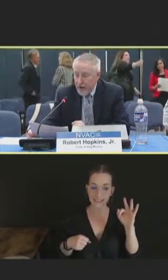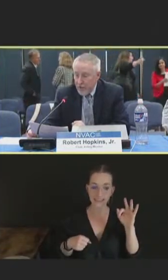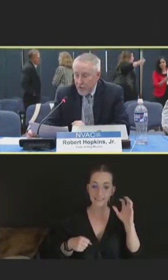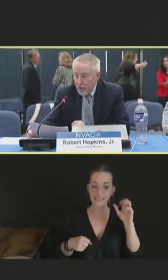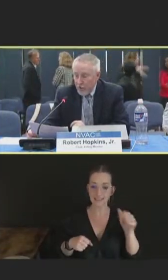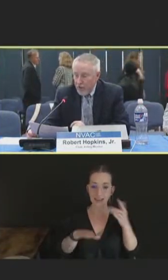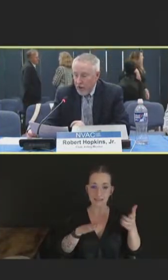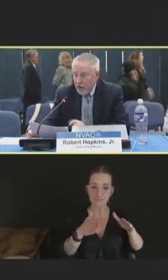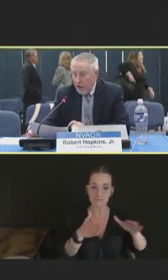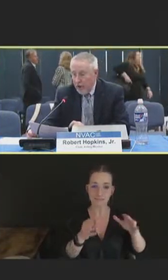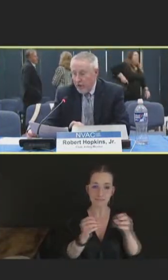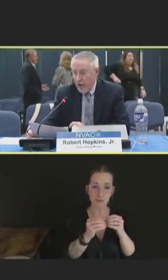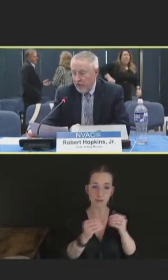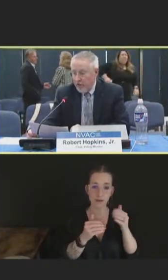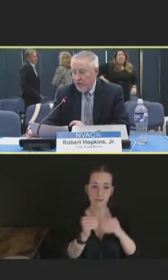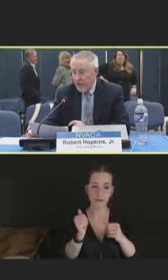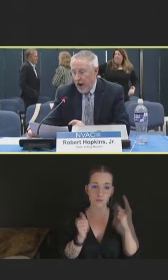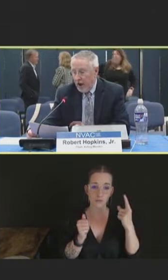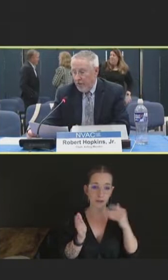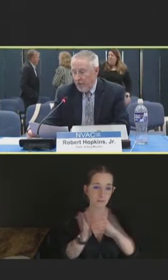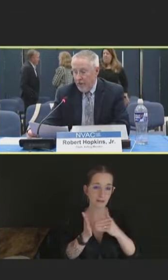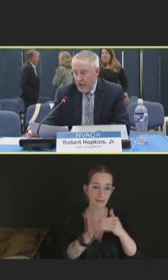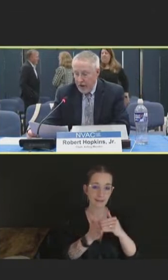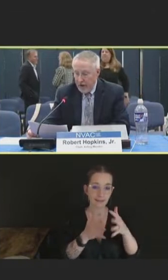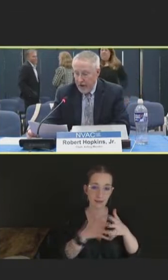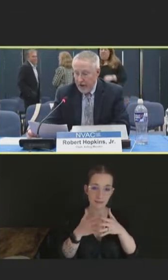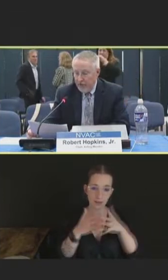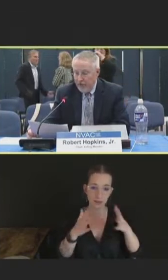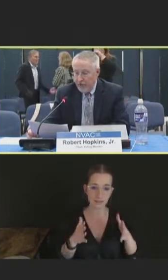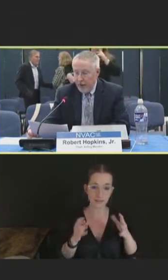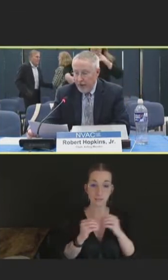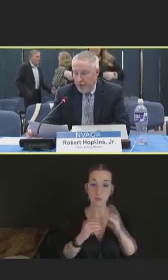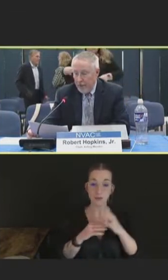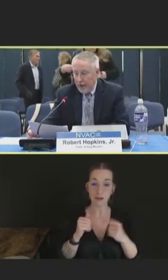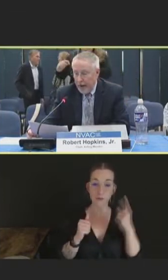More than one million U.S. residents have died from COVID-19 since the pandemic began,